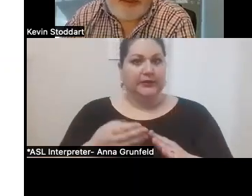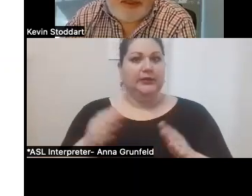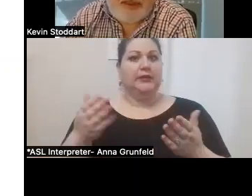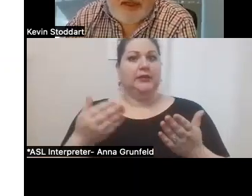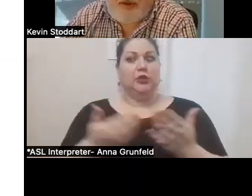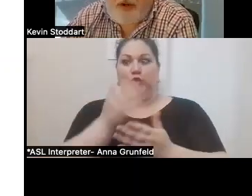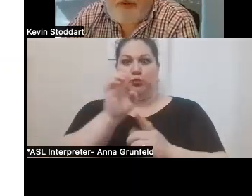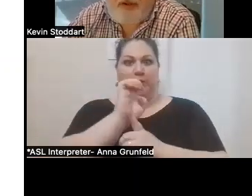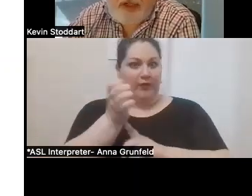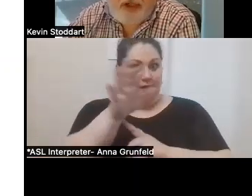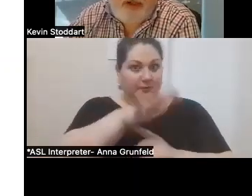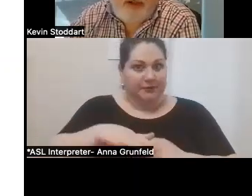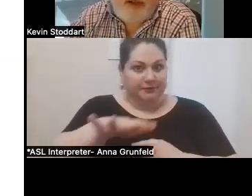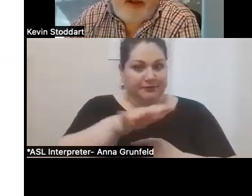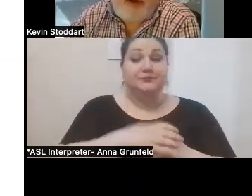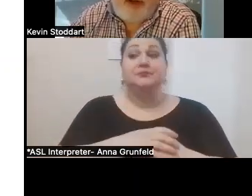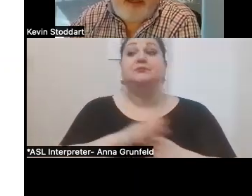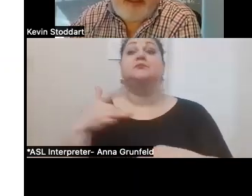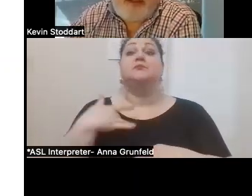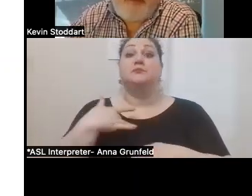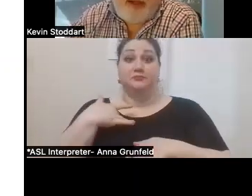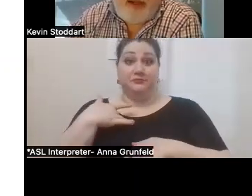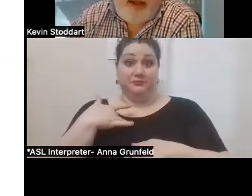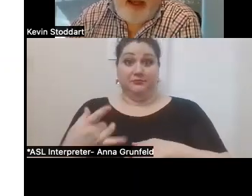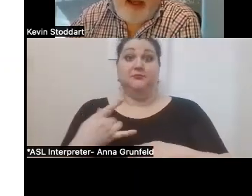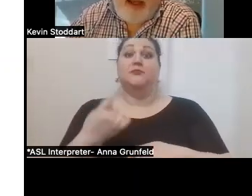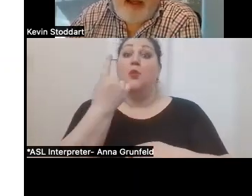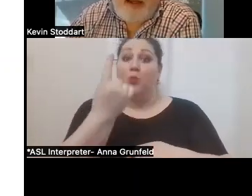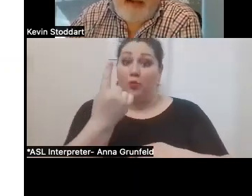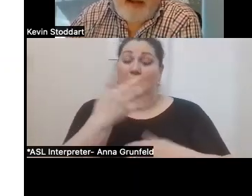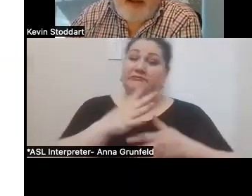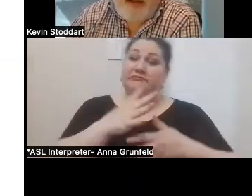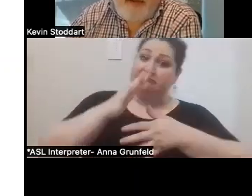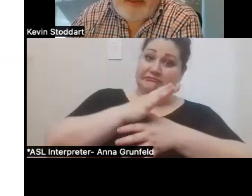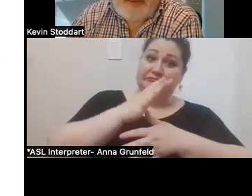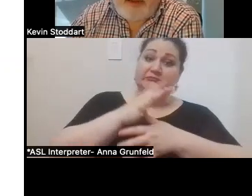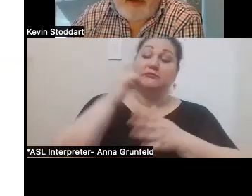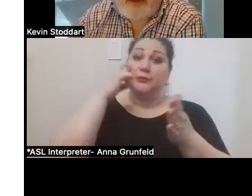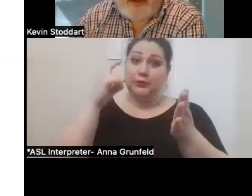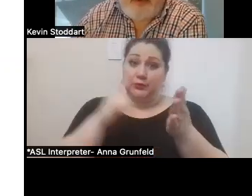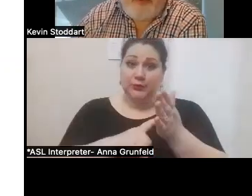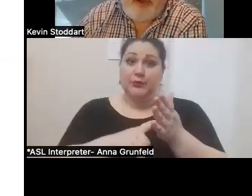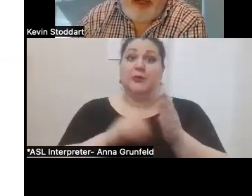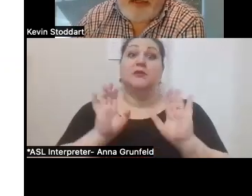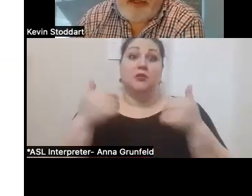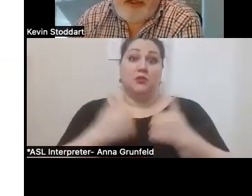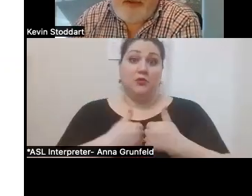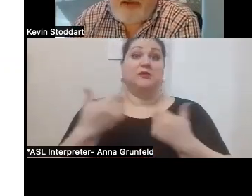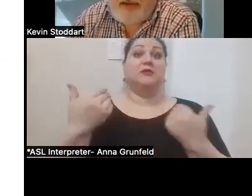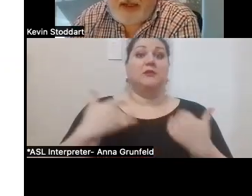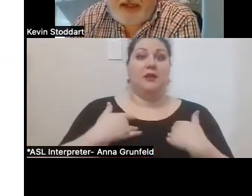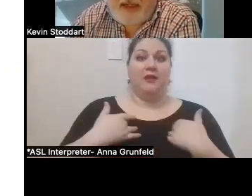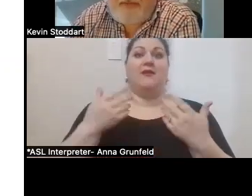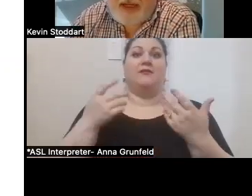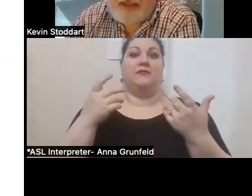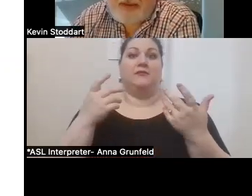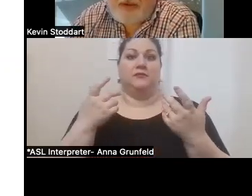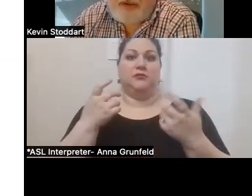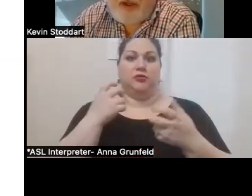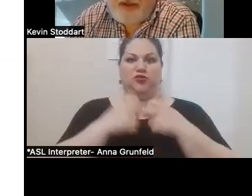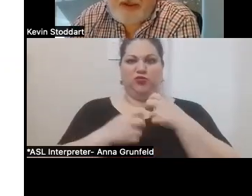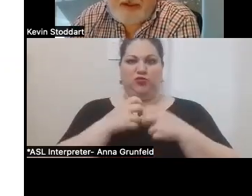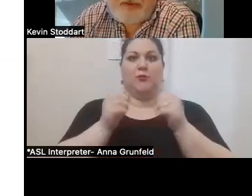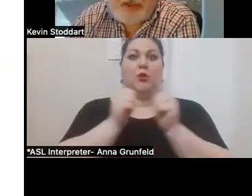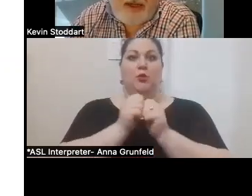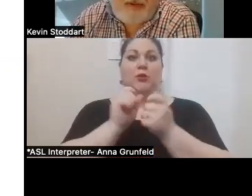This is a core feature of autism, and this also relates to having an inflexible cognitive style.